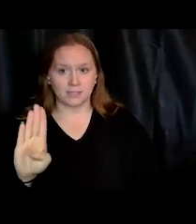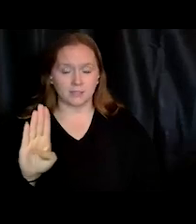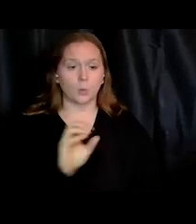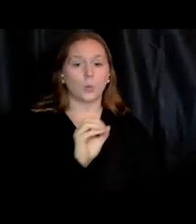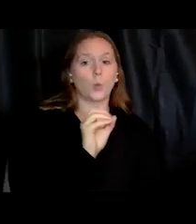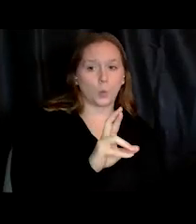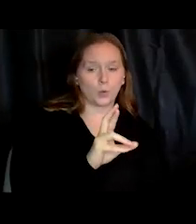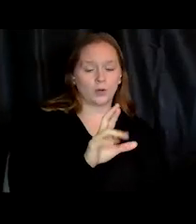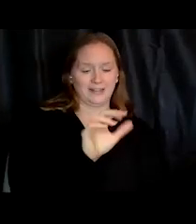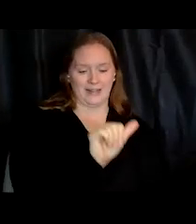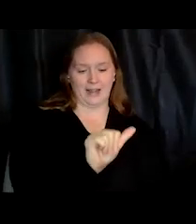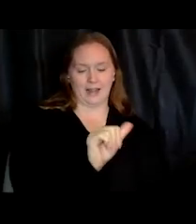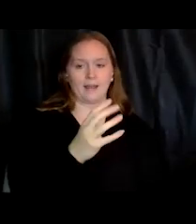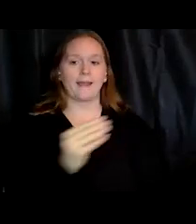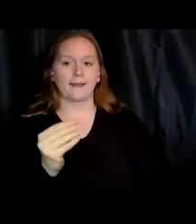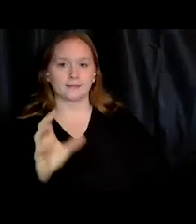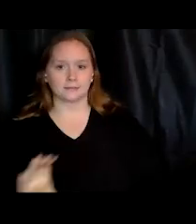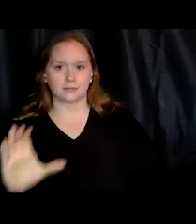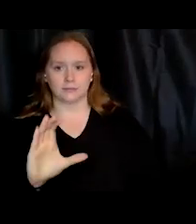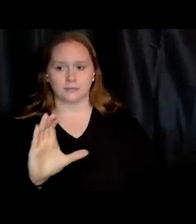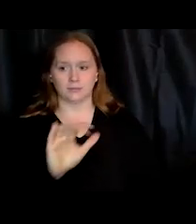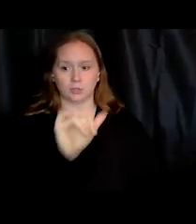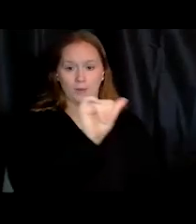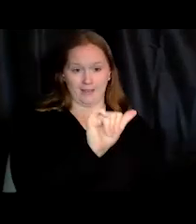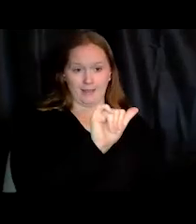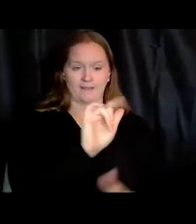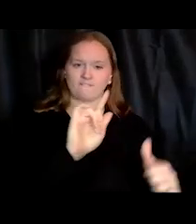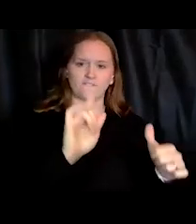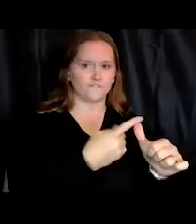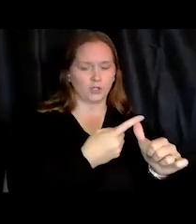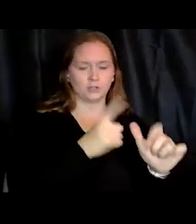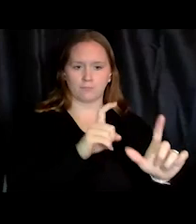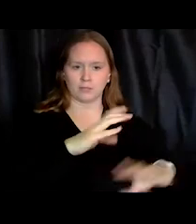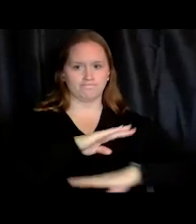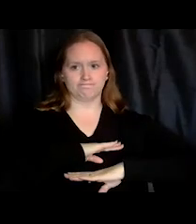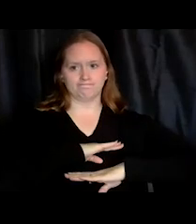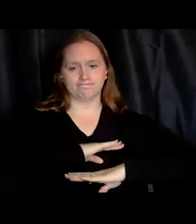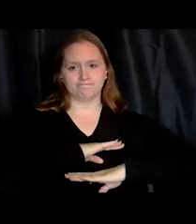So A is the first thing we need to satisfy in order to meet the listing criteria.